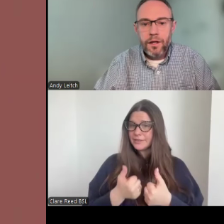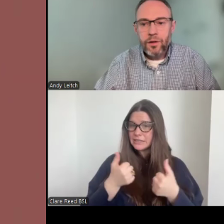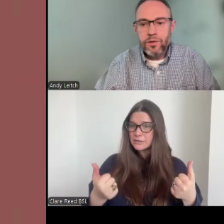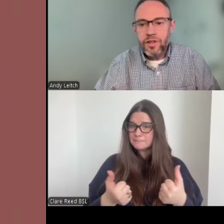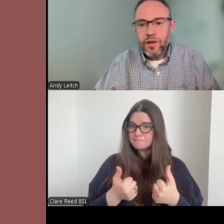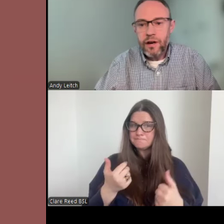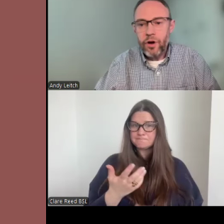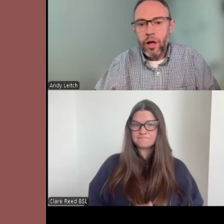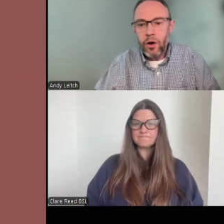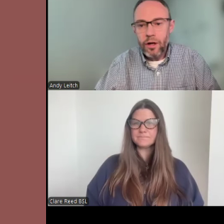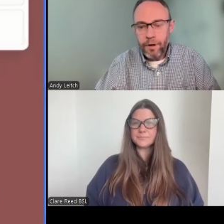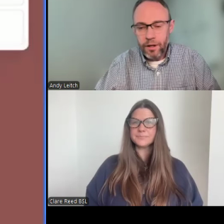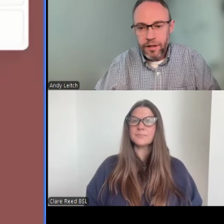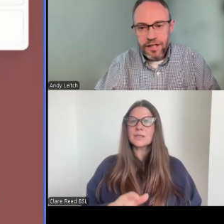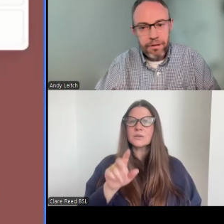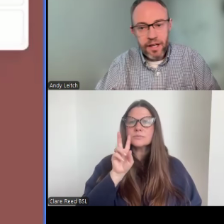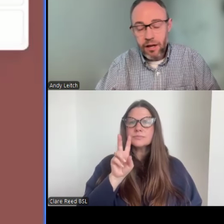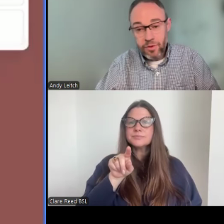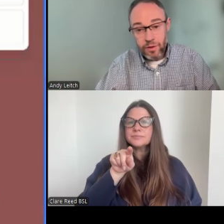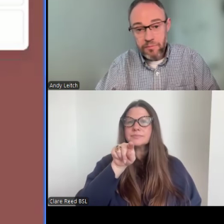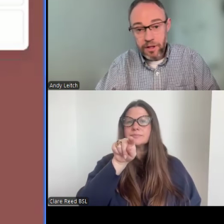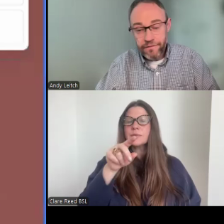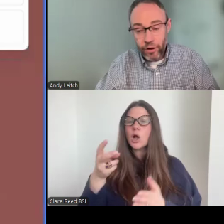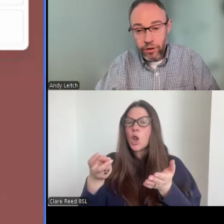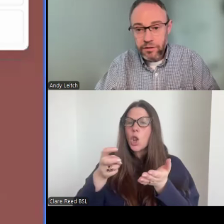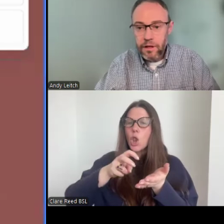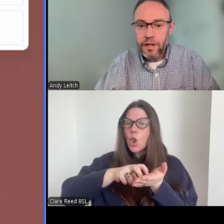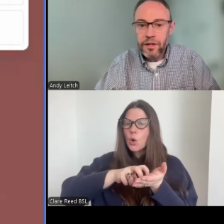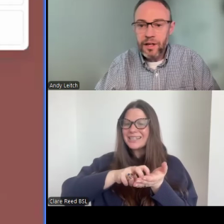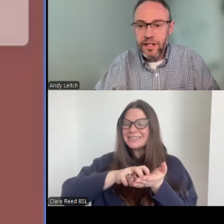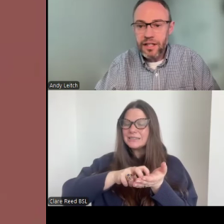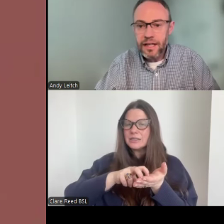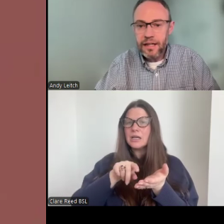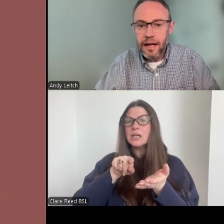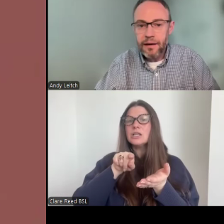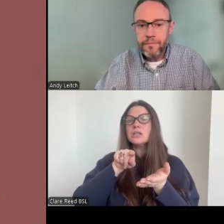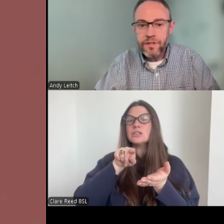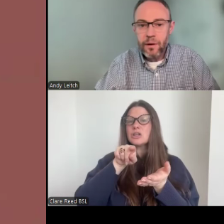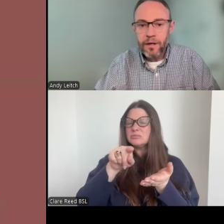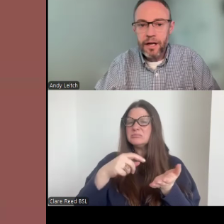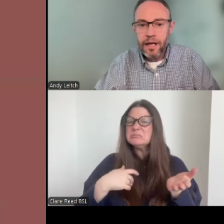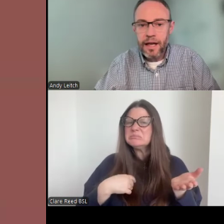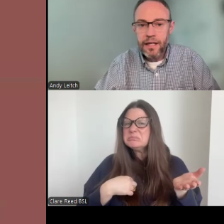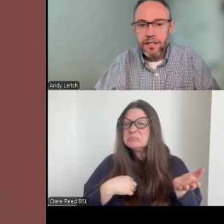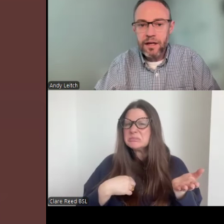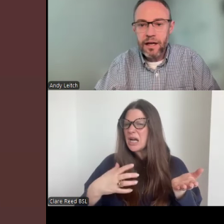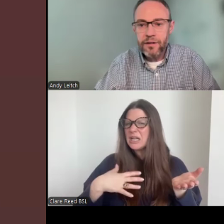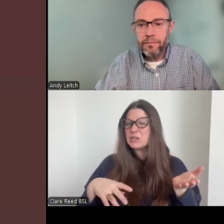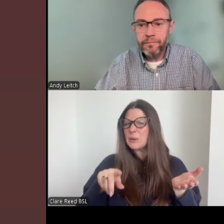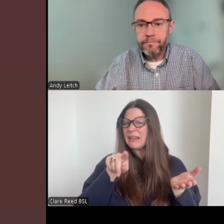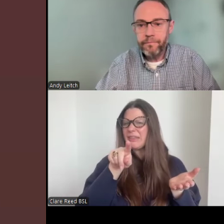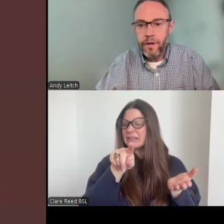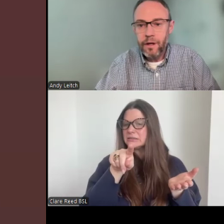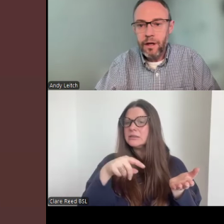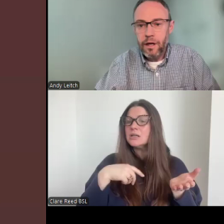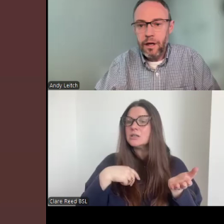You can also see on here, I've got a login button. The template comes with this by default. I don't actually need that. I'm going to click Edit Site Header.